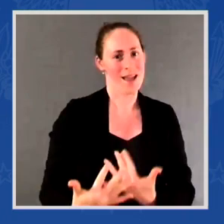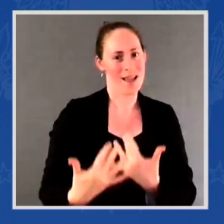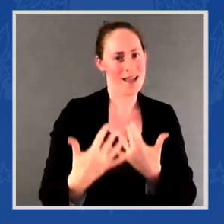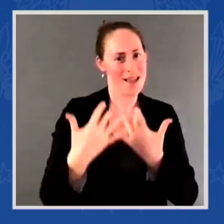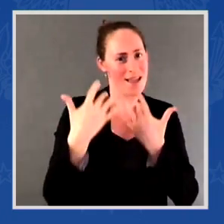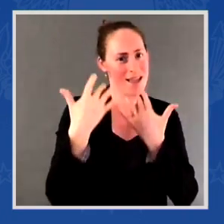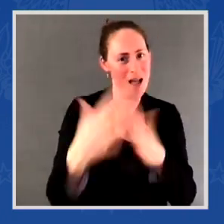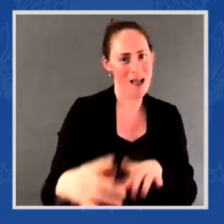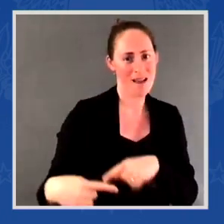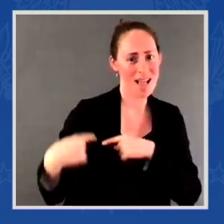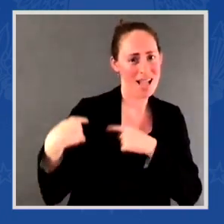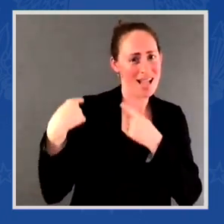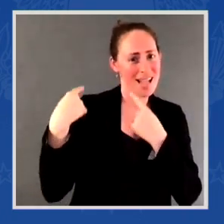and guess what's still to come?